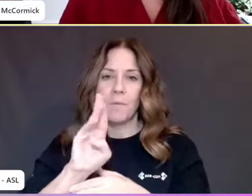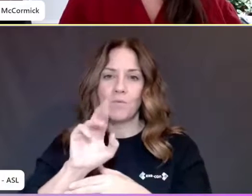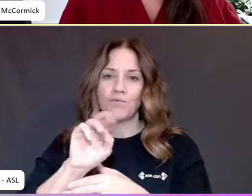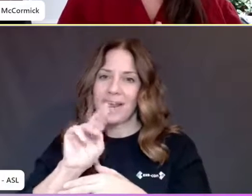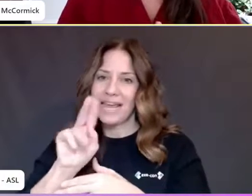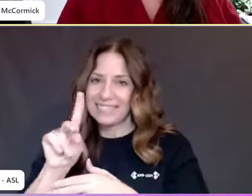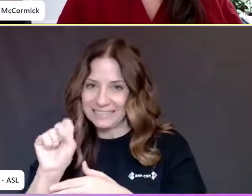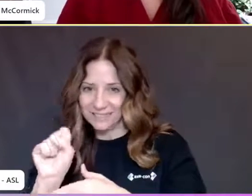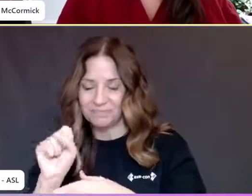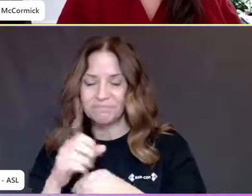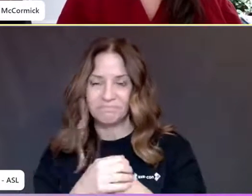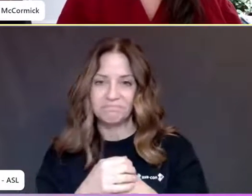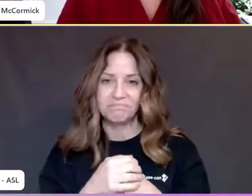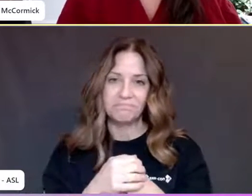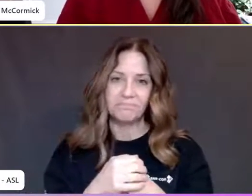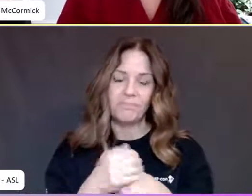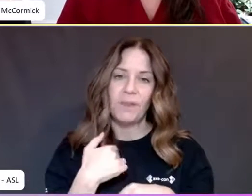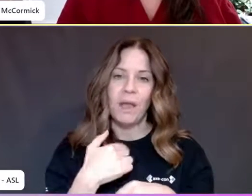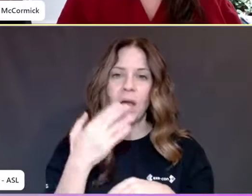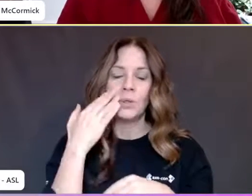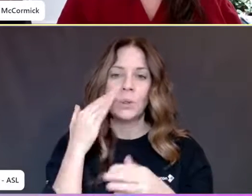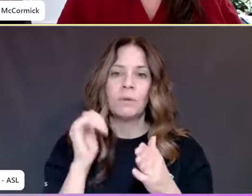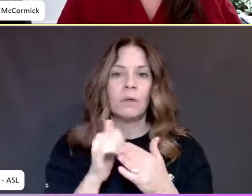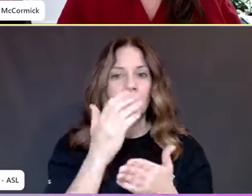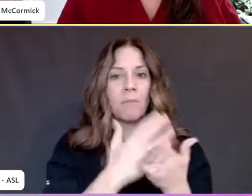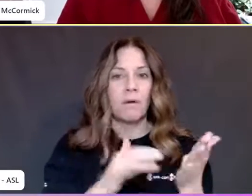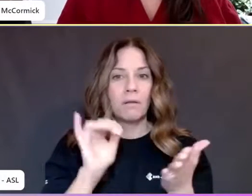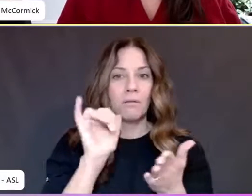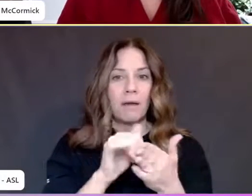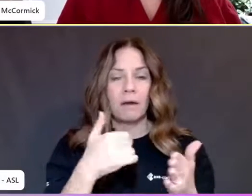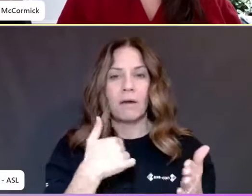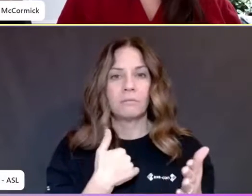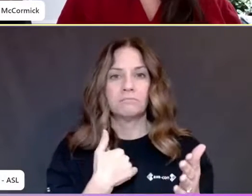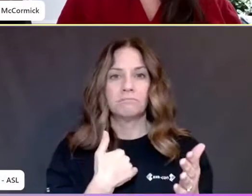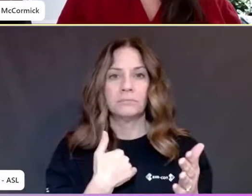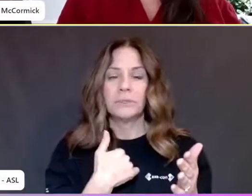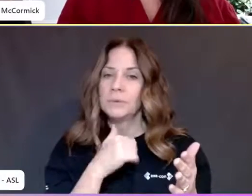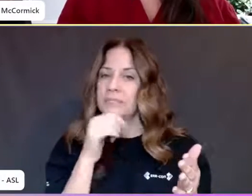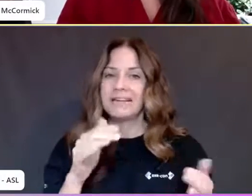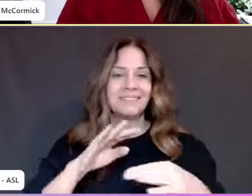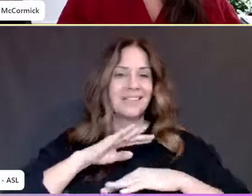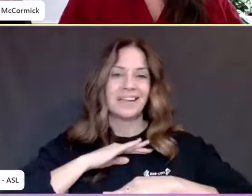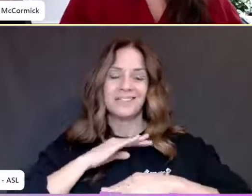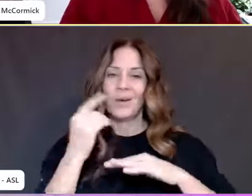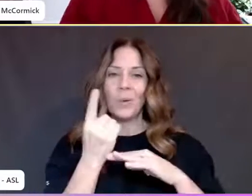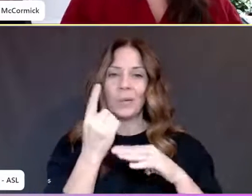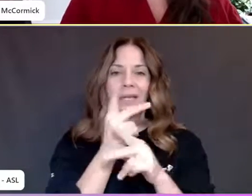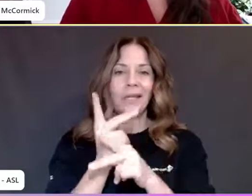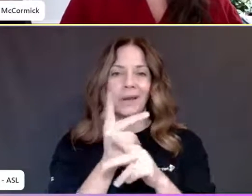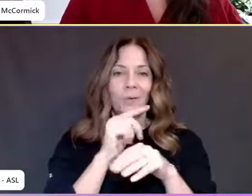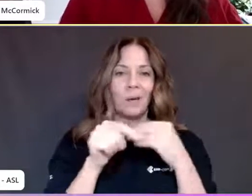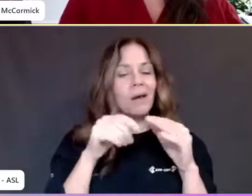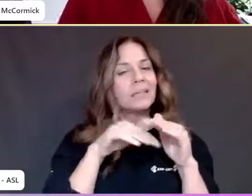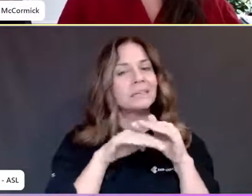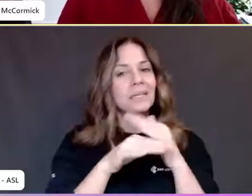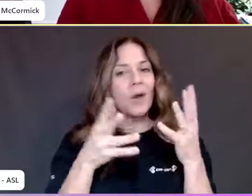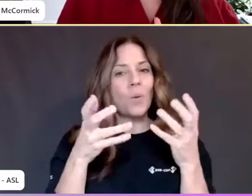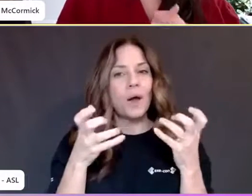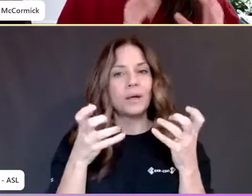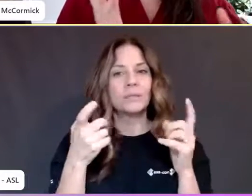building a more accessible weight label and injected it to. And I knew